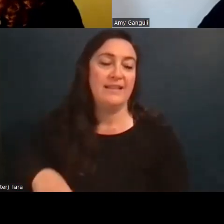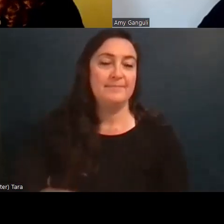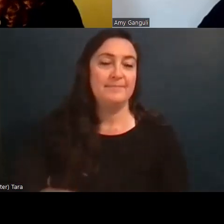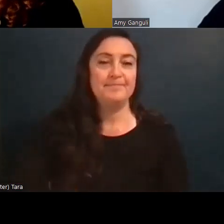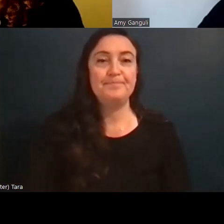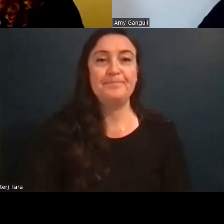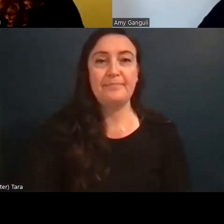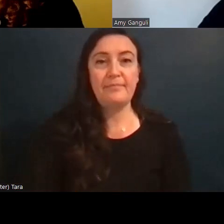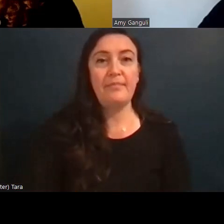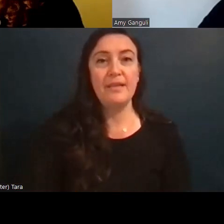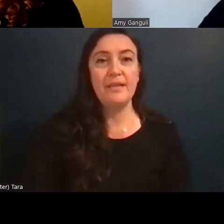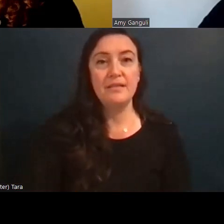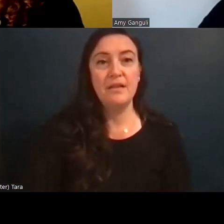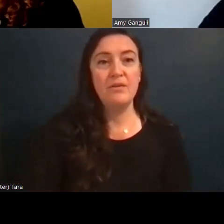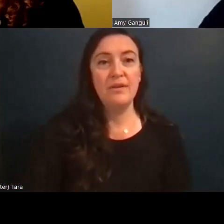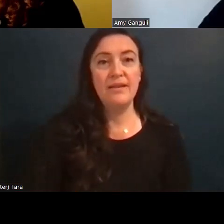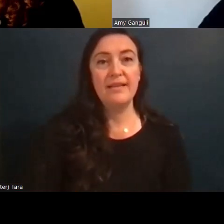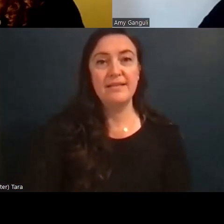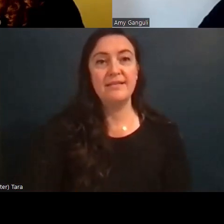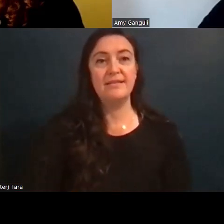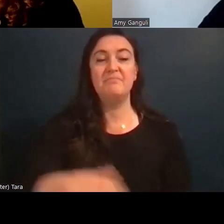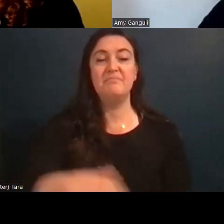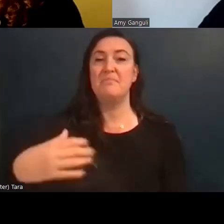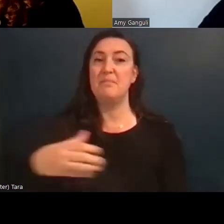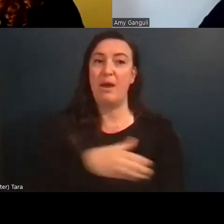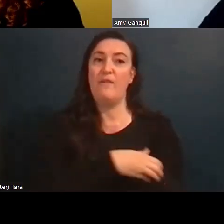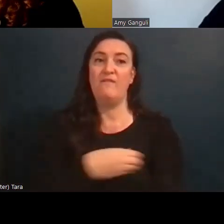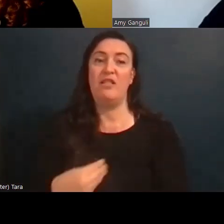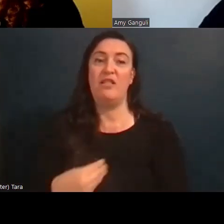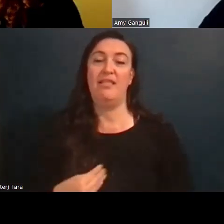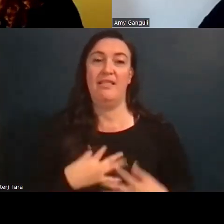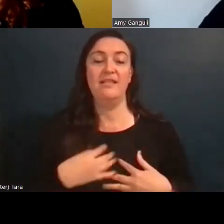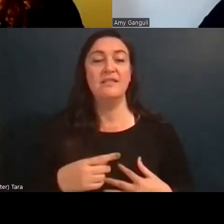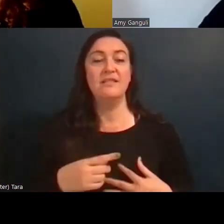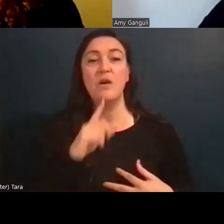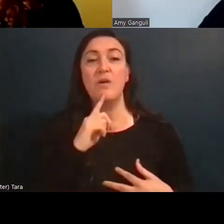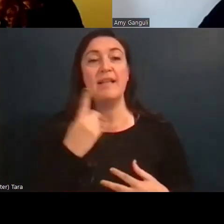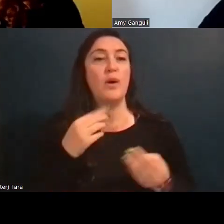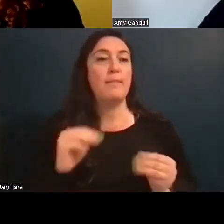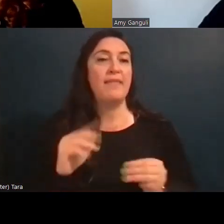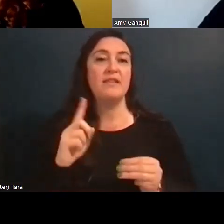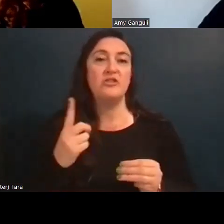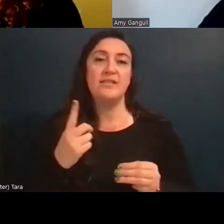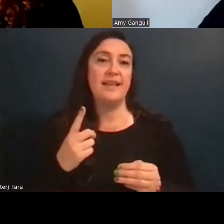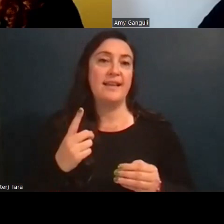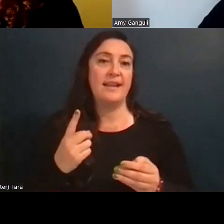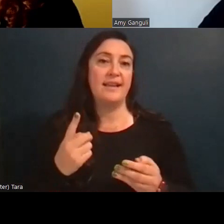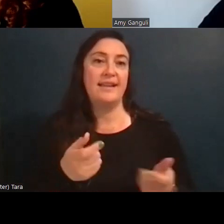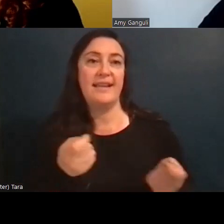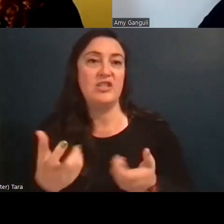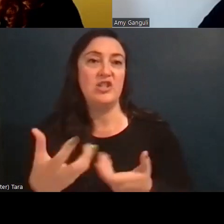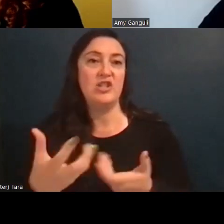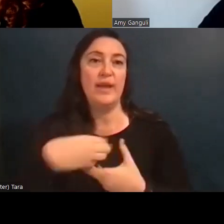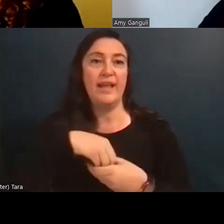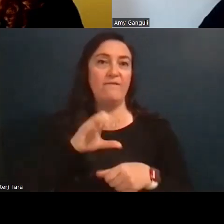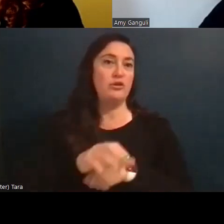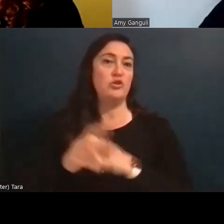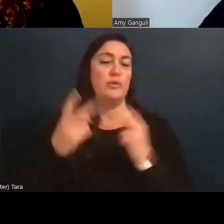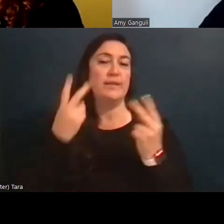So that's one method that really just gets you in and it forces you to kind of see someone else's perspective literally, because that's the idea.